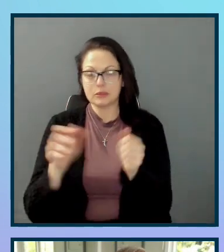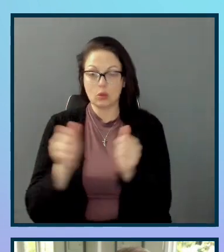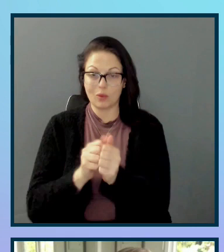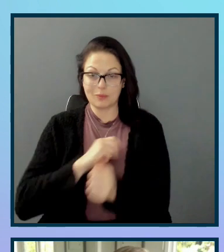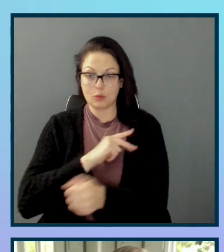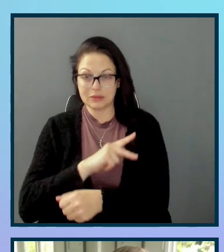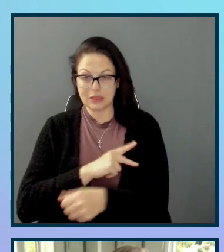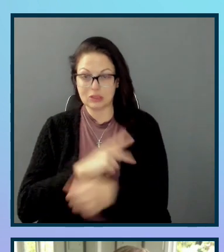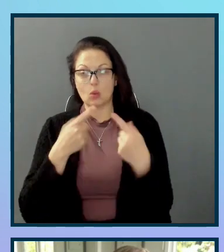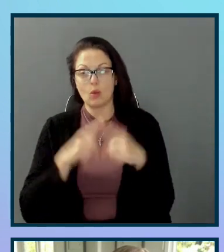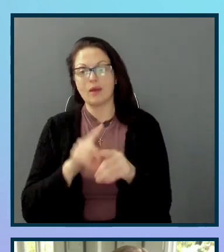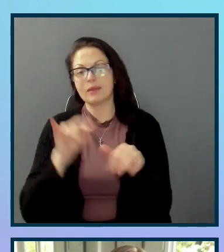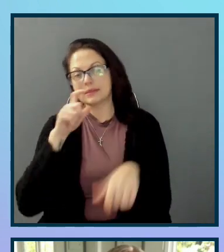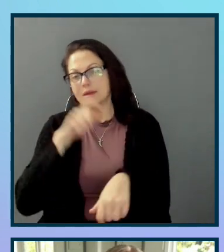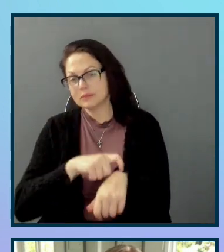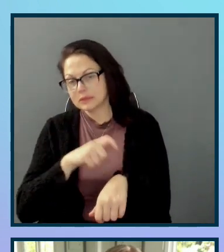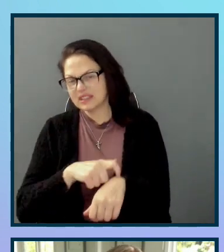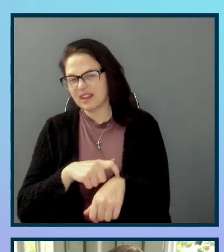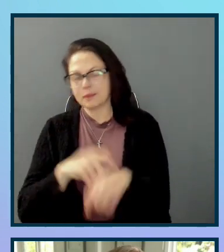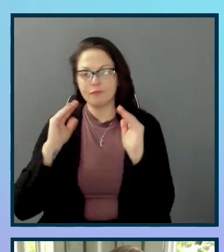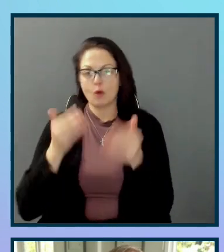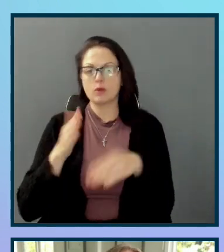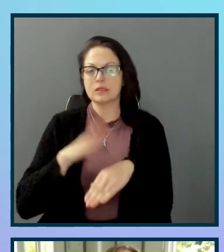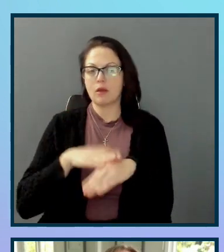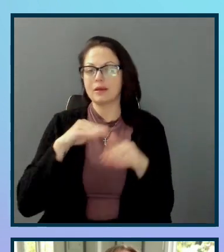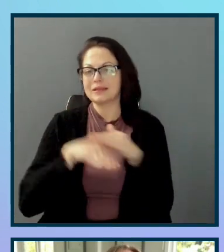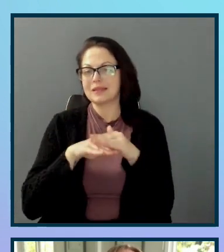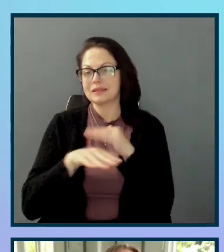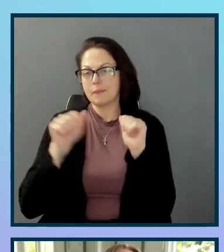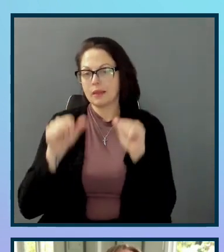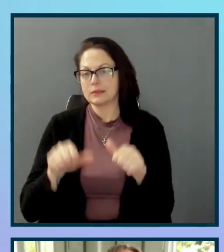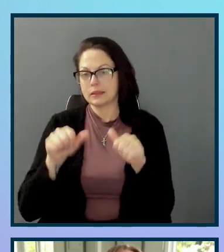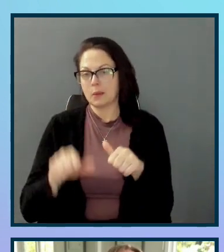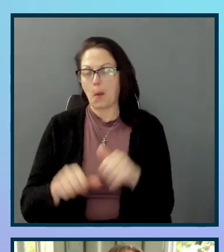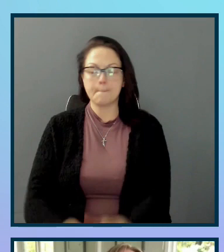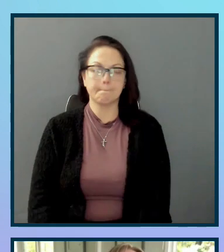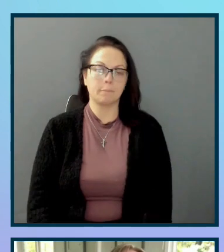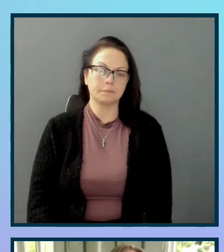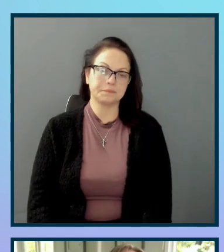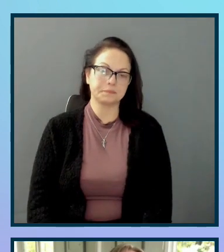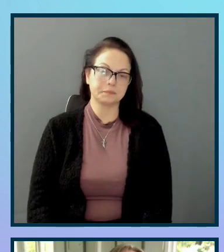while at the same time tackling accessibility. So if we look at our pipeline again,